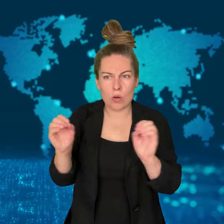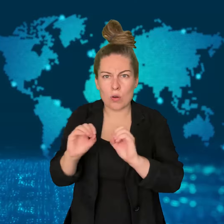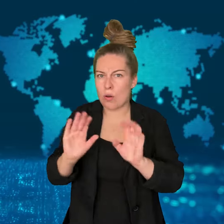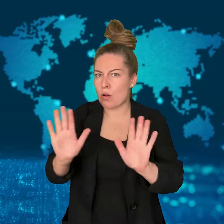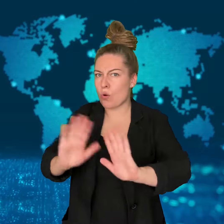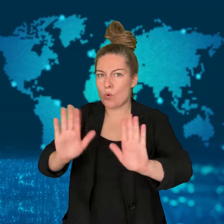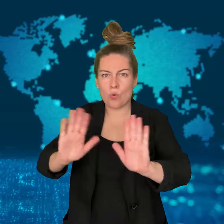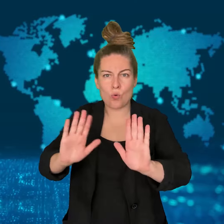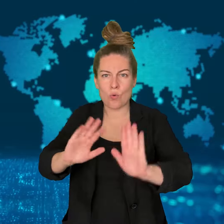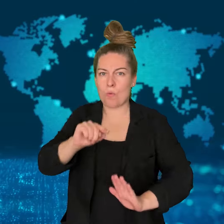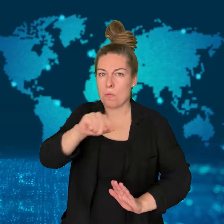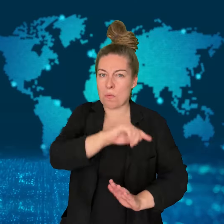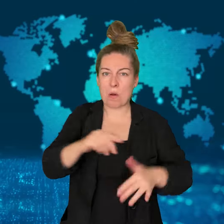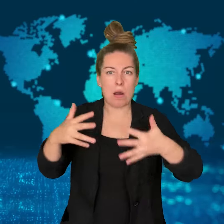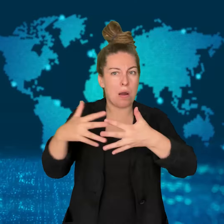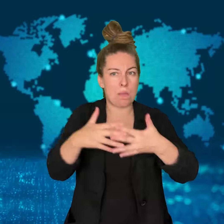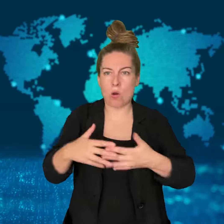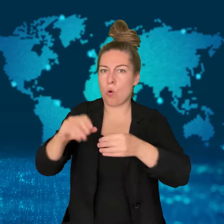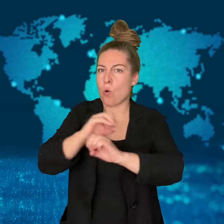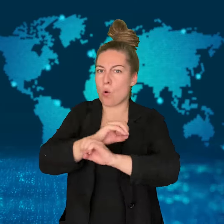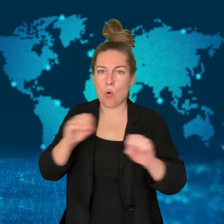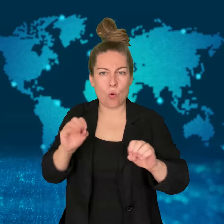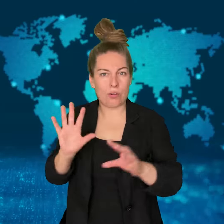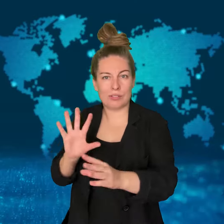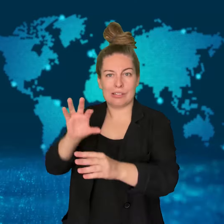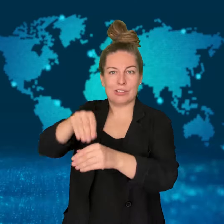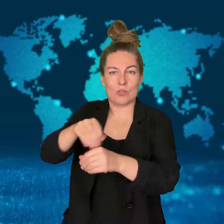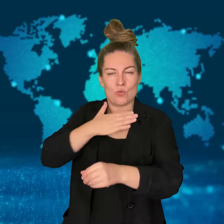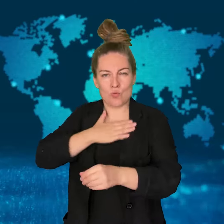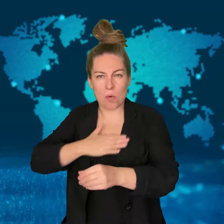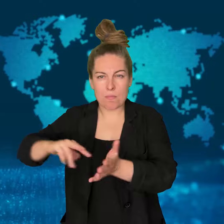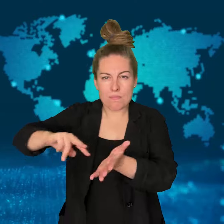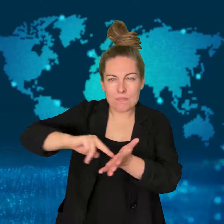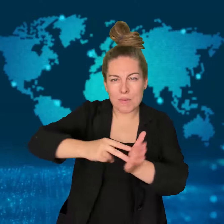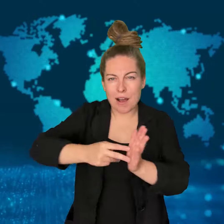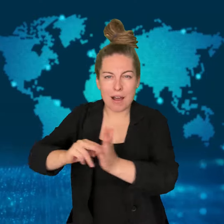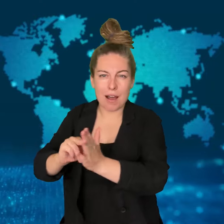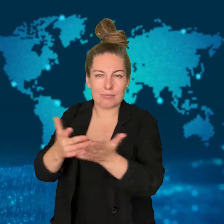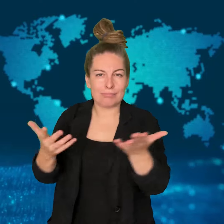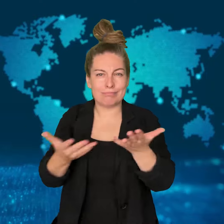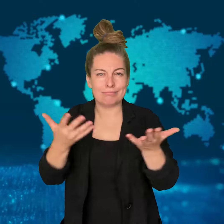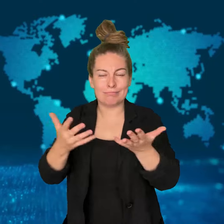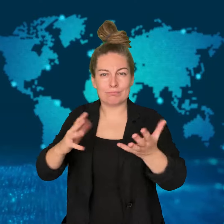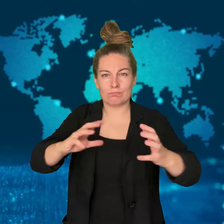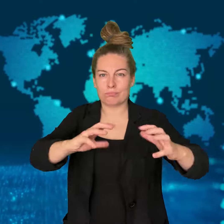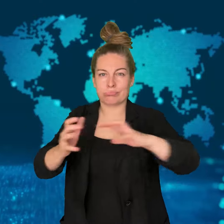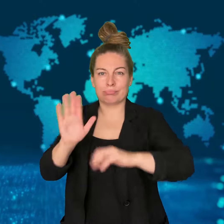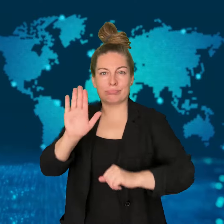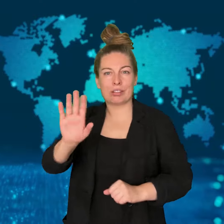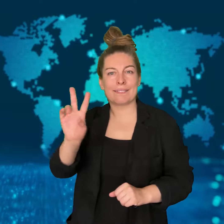The US spokesperson denied any US involvement in a plot to